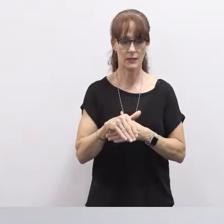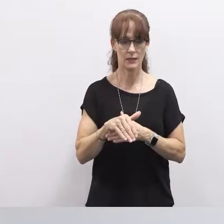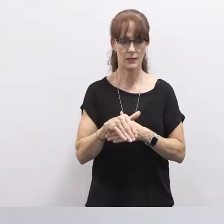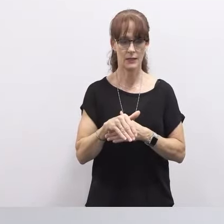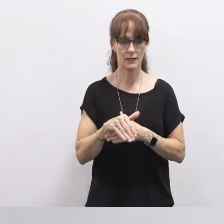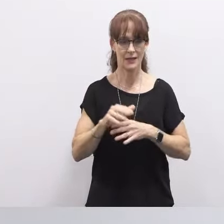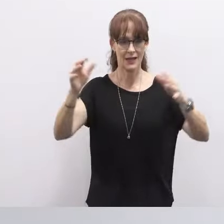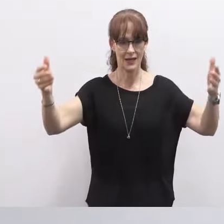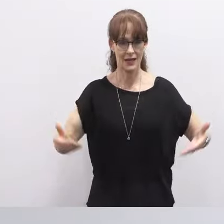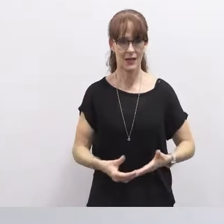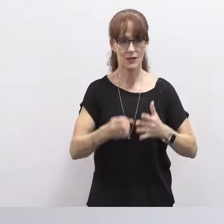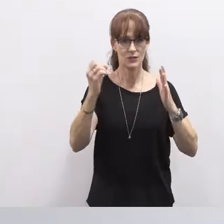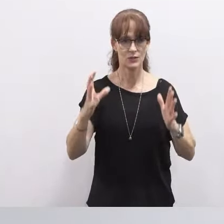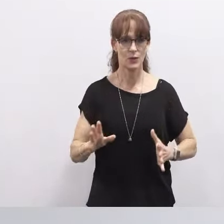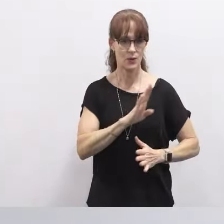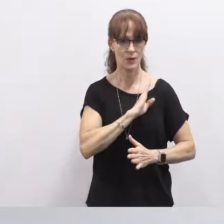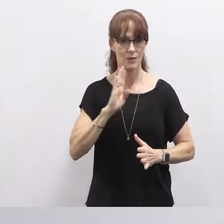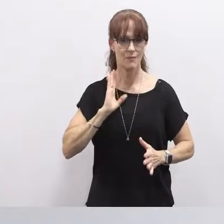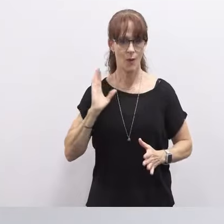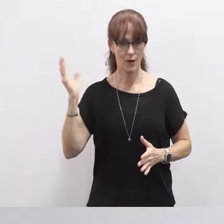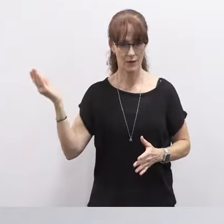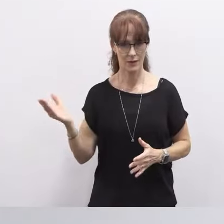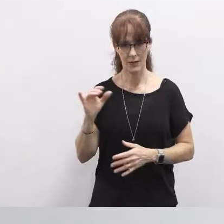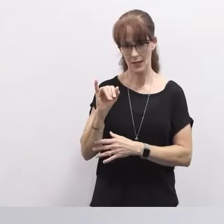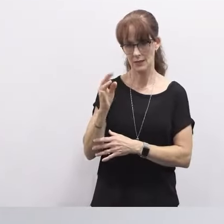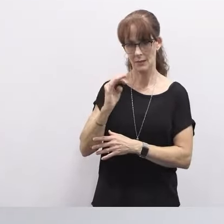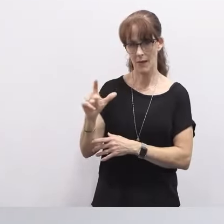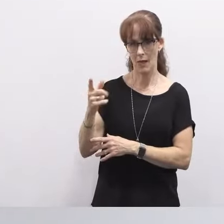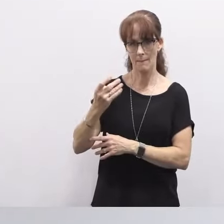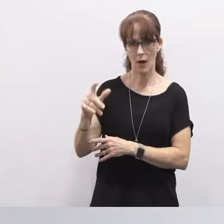introduction of our student board member, Isabelle Clarke from Millikan High School.